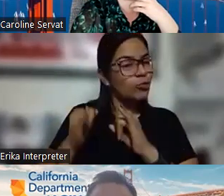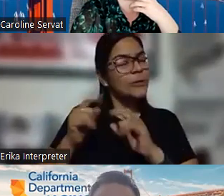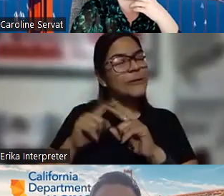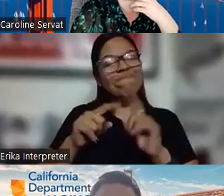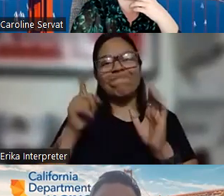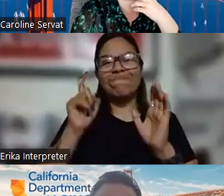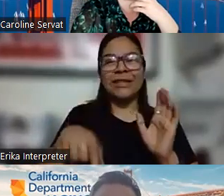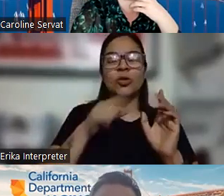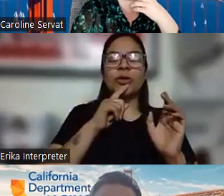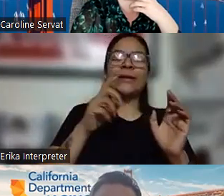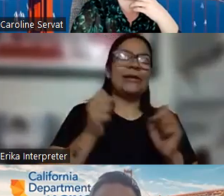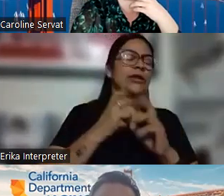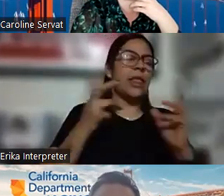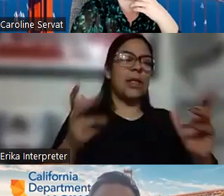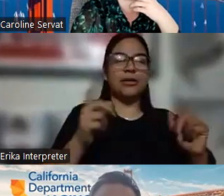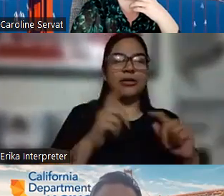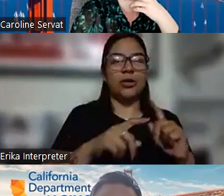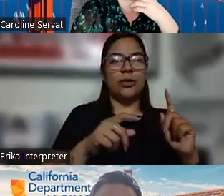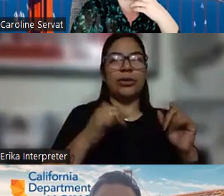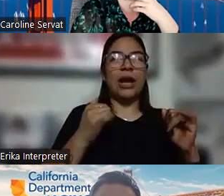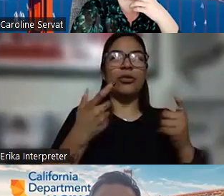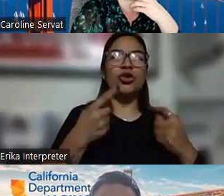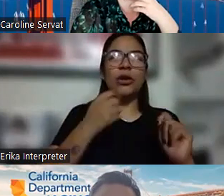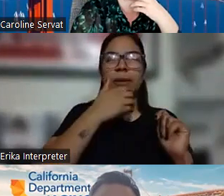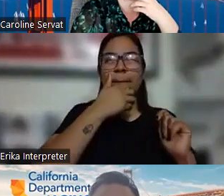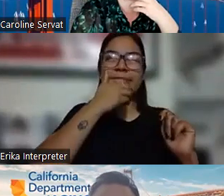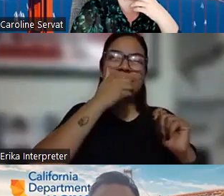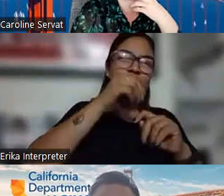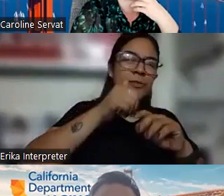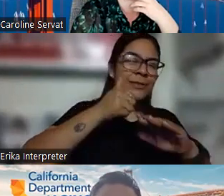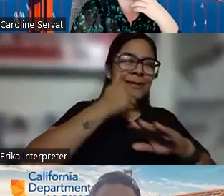stage we're just looking at a standardized intake what are those services that people need and then